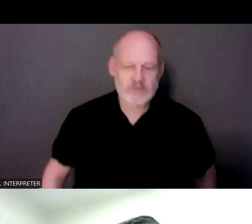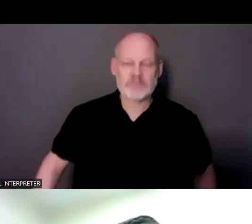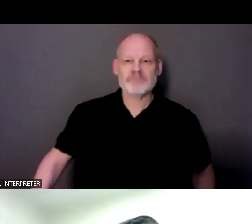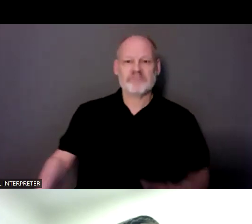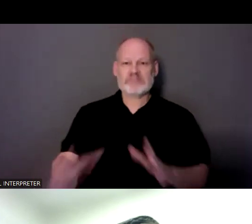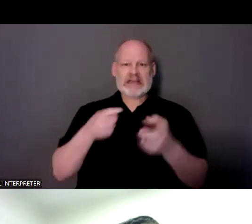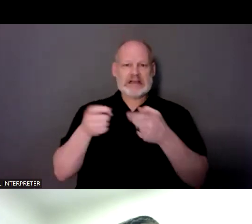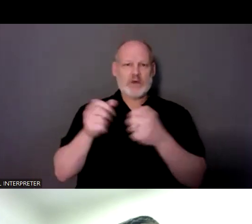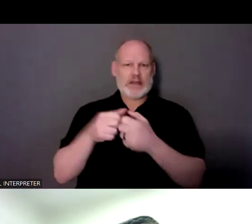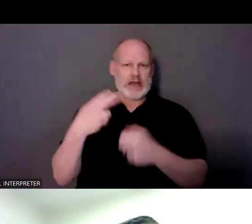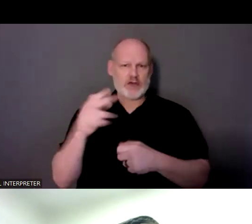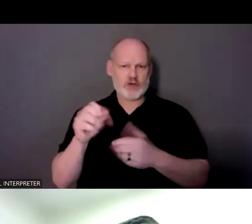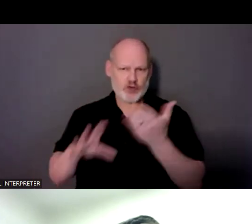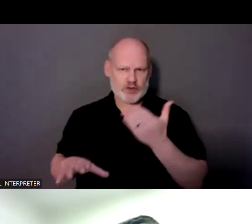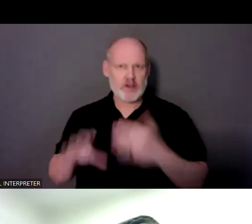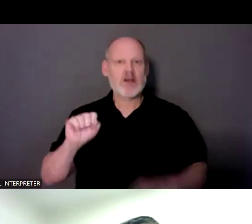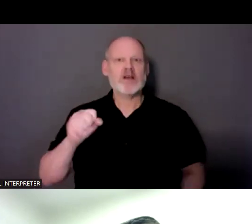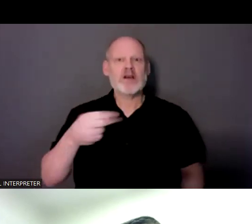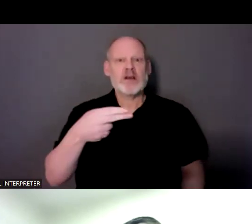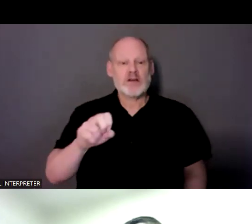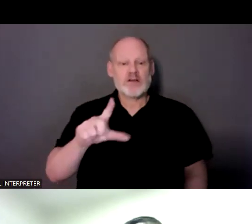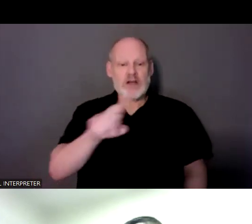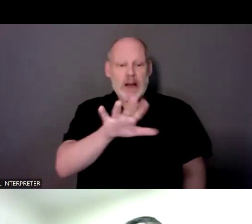ways. I mean Shelby kind of mentioned it that kids are getting side jobs and